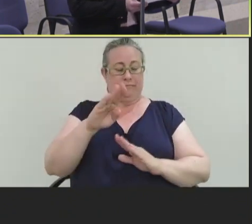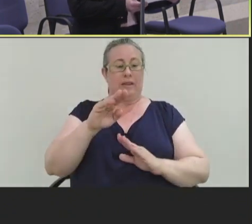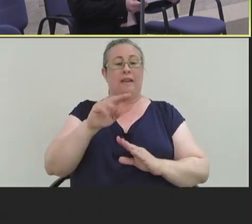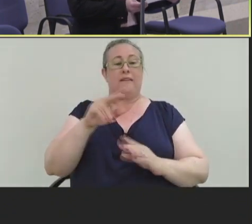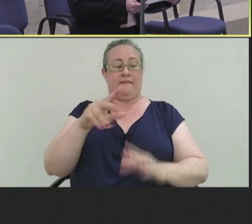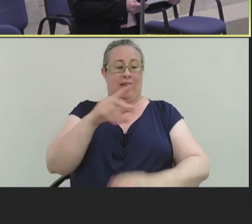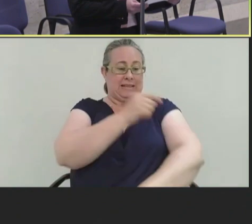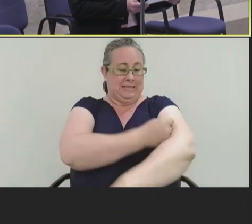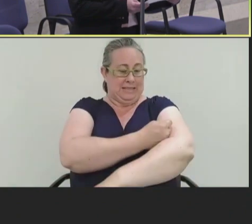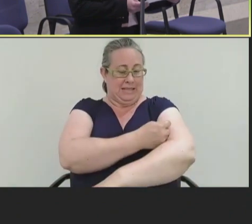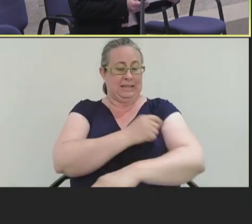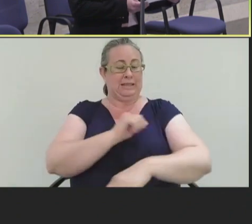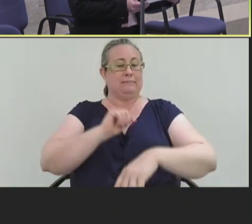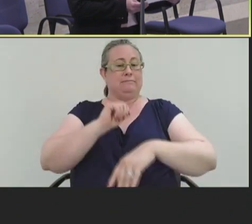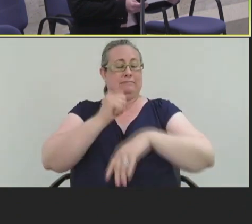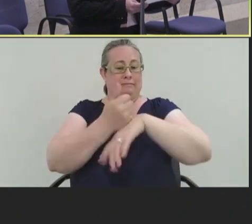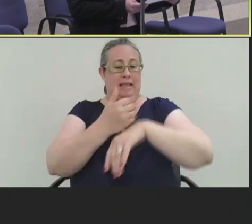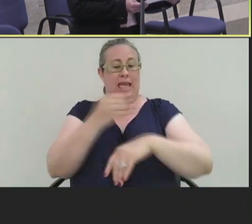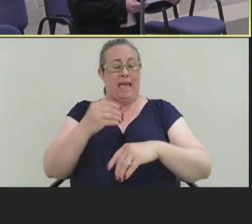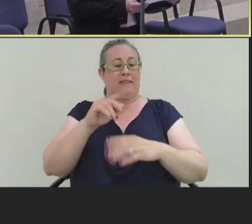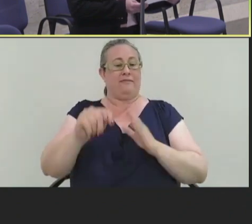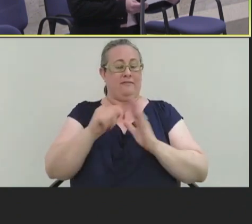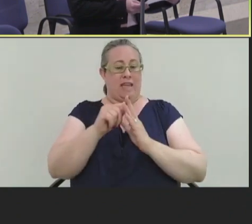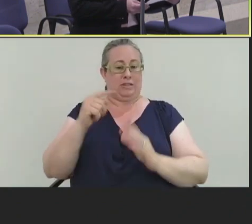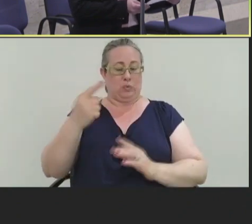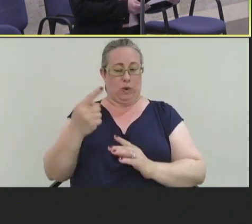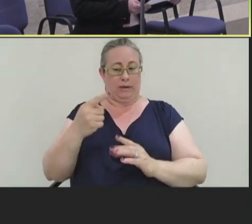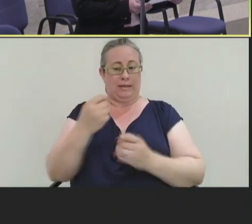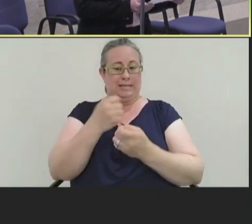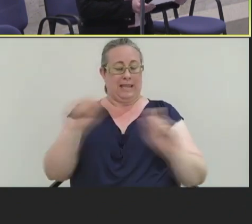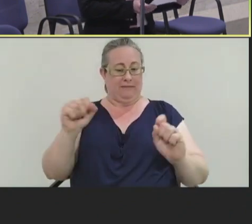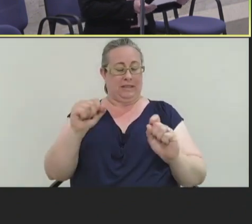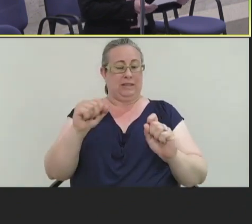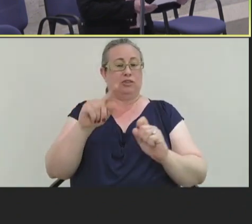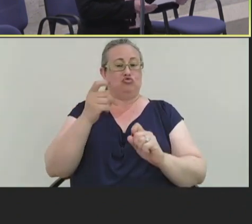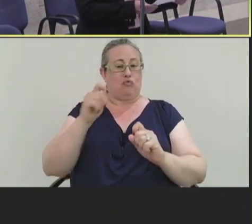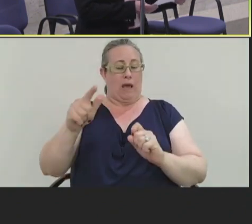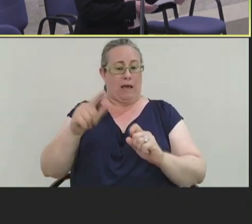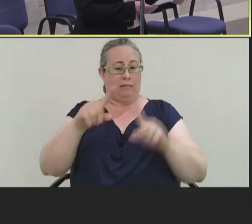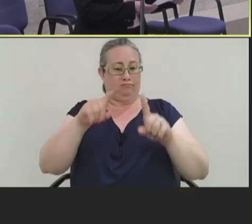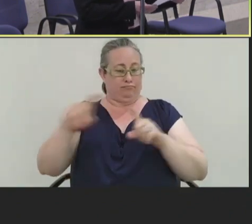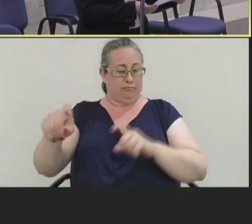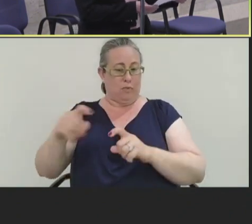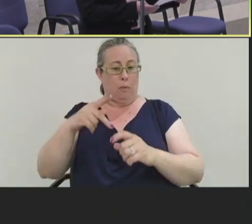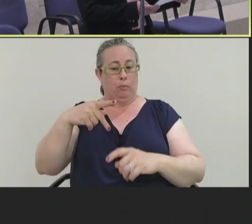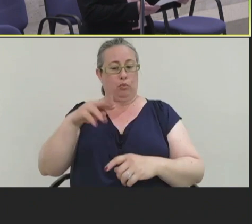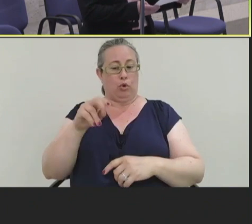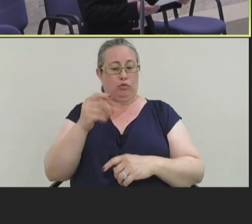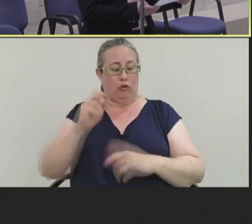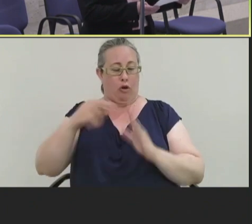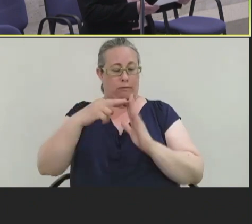as well as the phase one safety trial protocol. And in 2020, the Artemis vaccine research